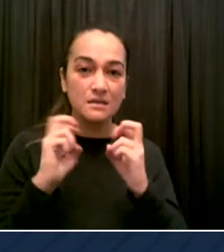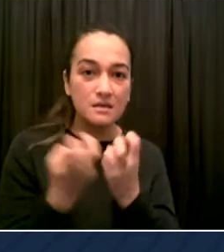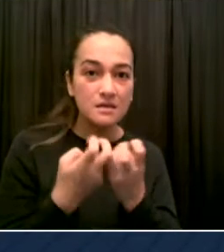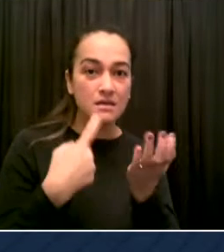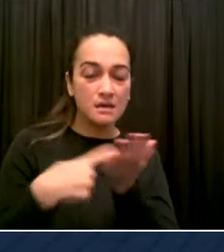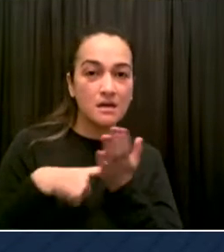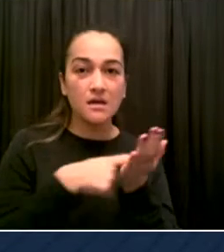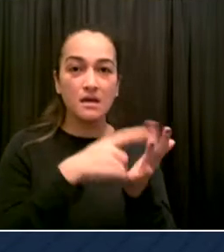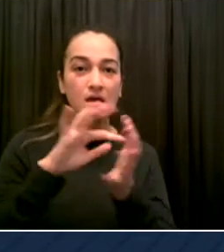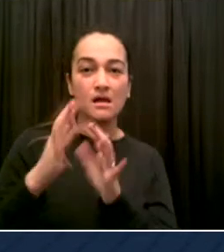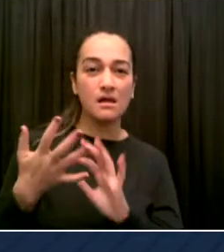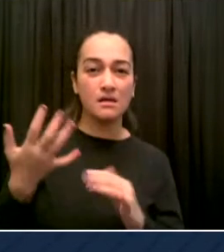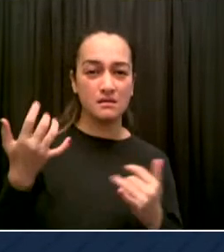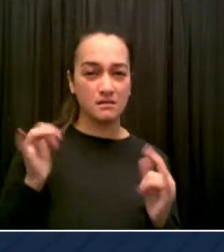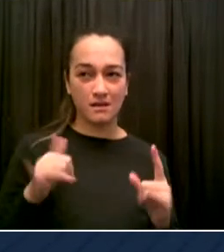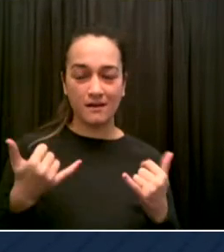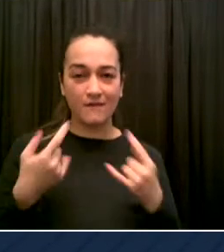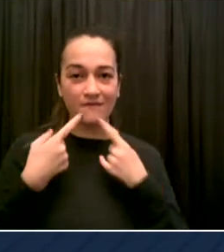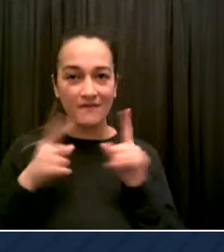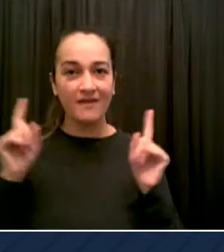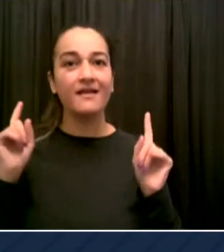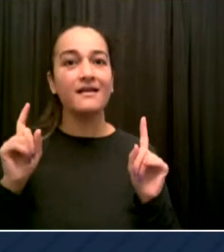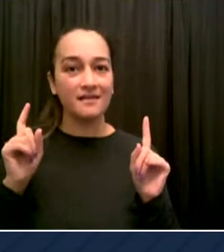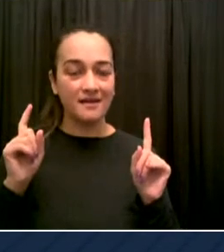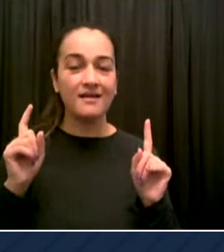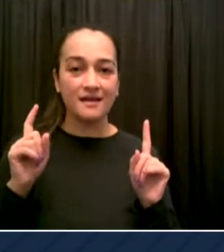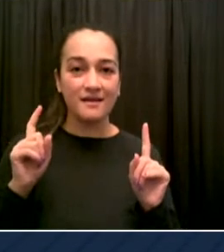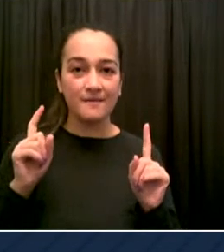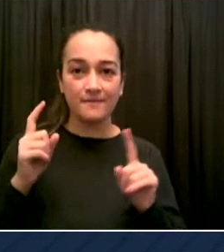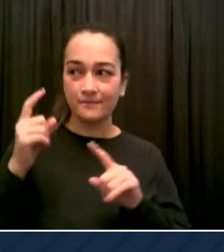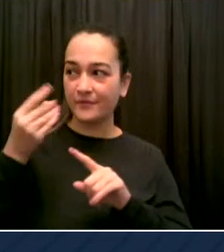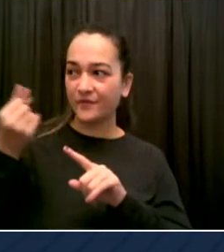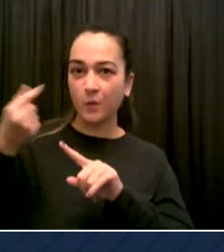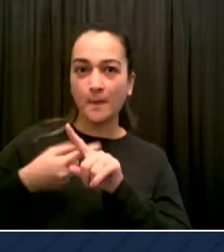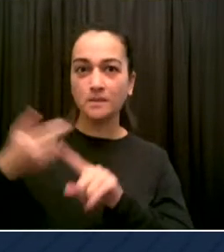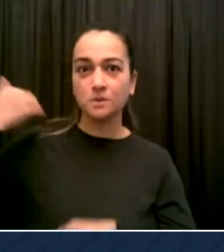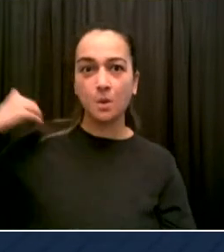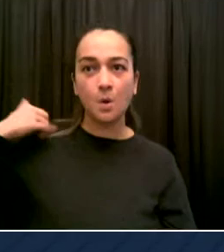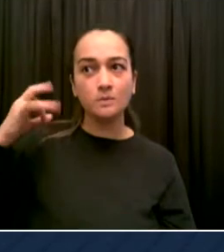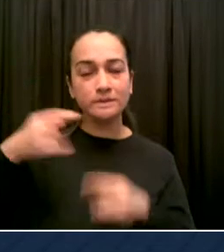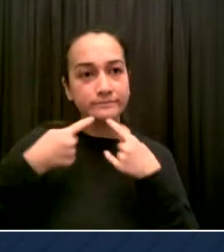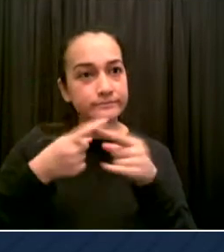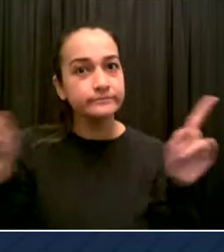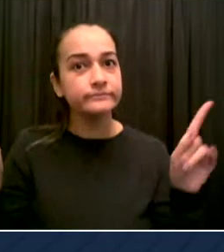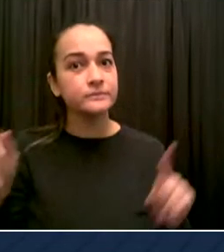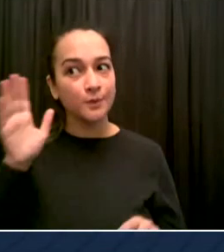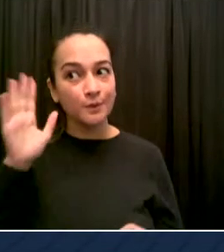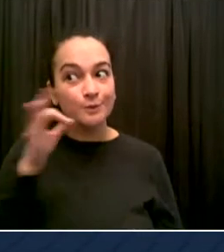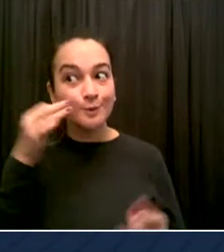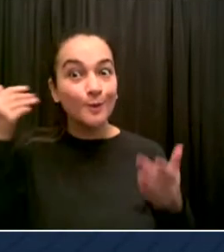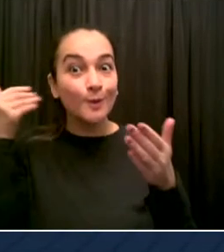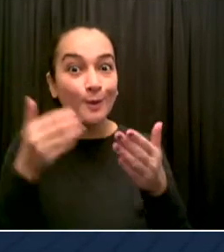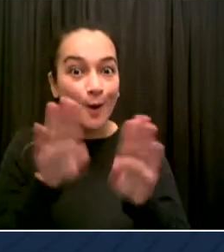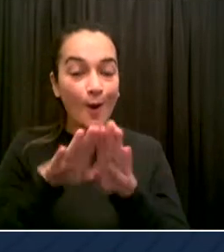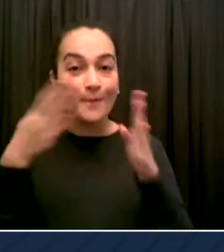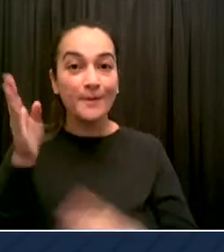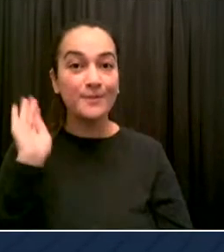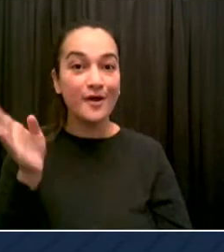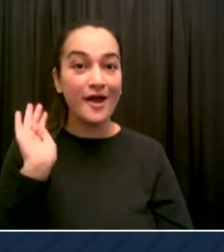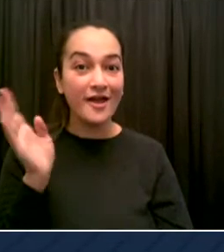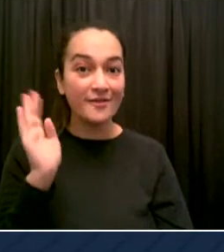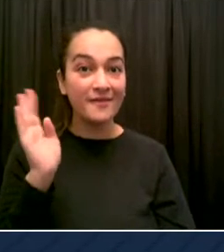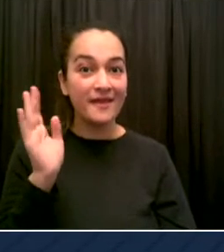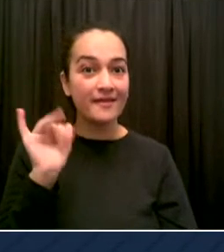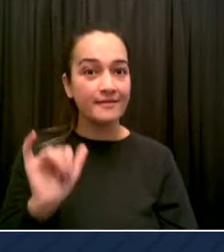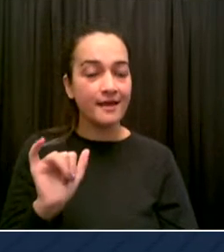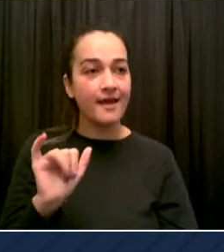YORK CITY CAMPAIGN ,W HOWE ARE